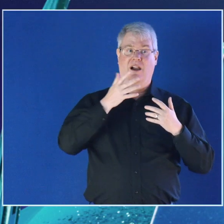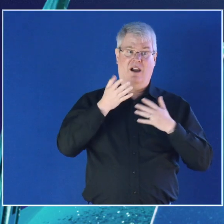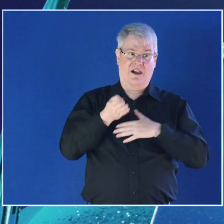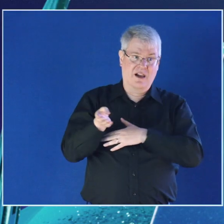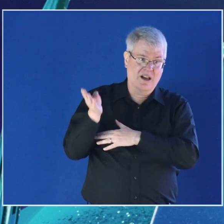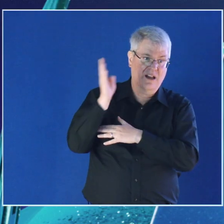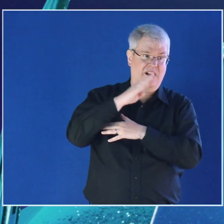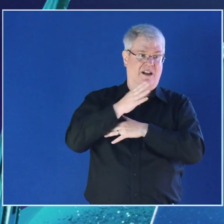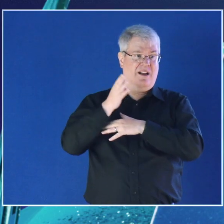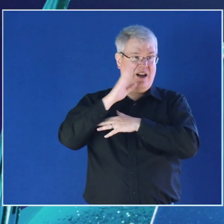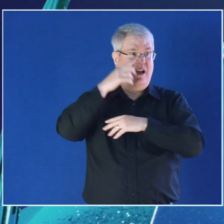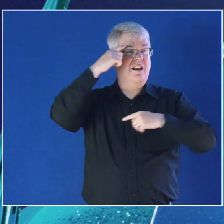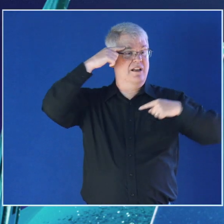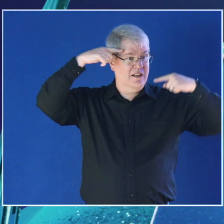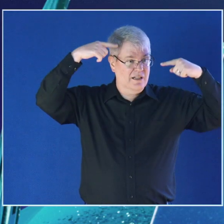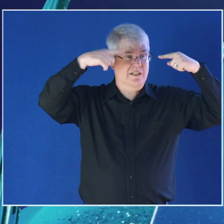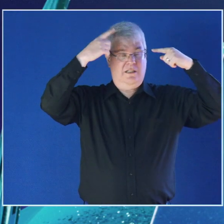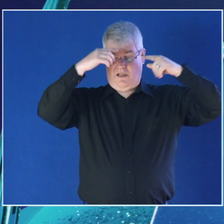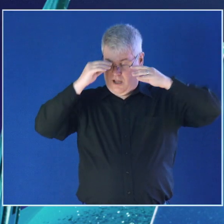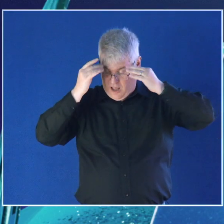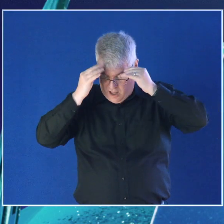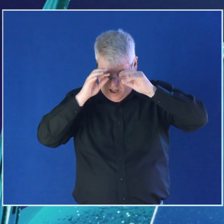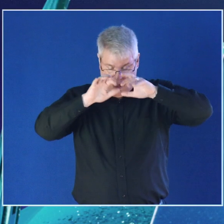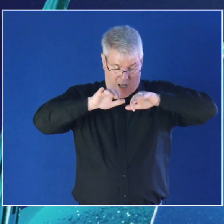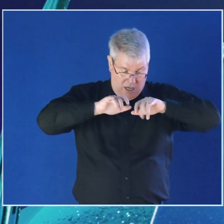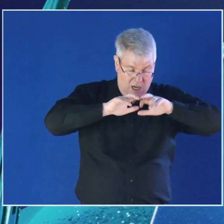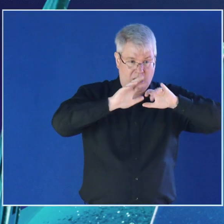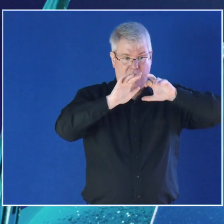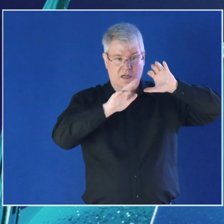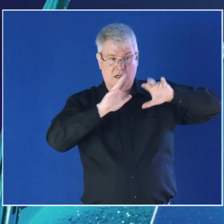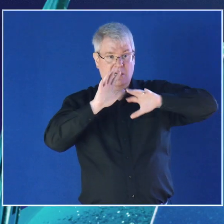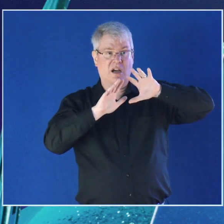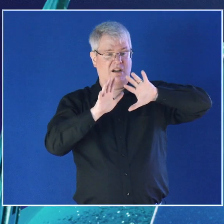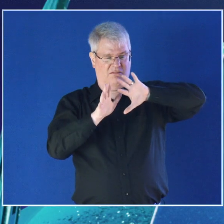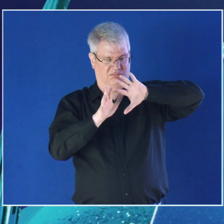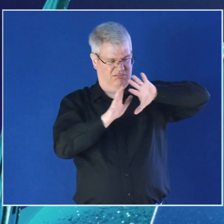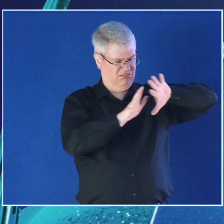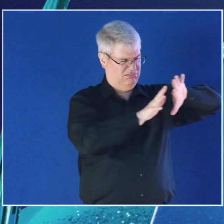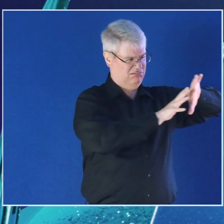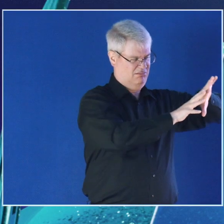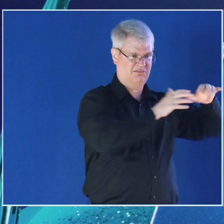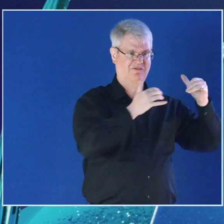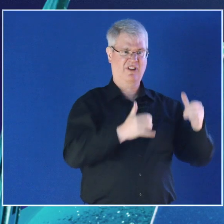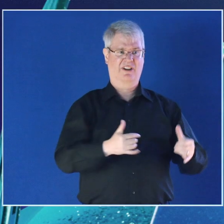So Dave, as I sit there and watch Copilot generating and creating content, I feel like I'm living in the future. Yeah.